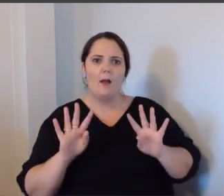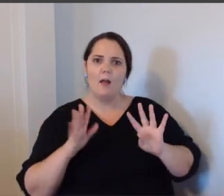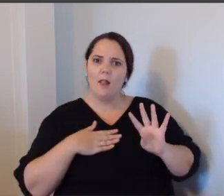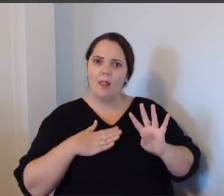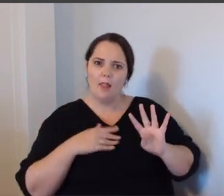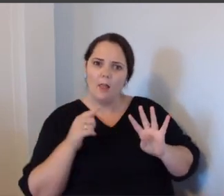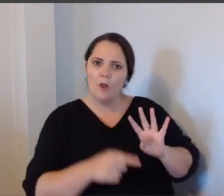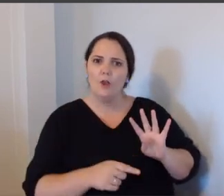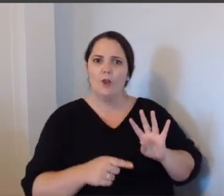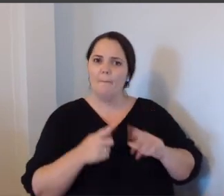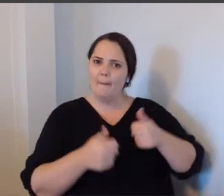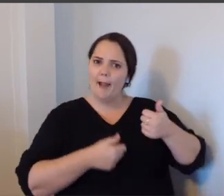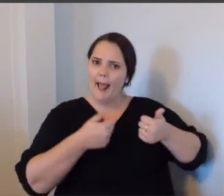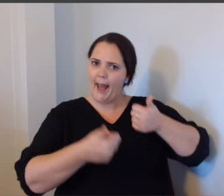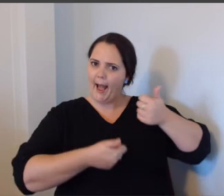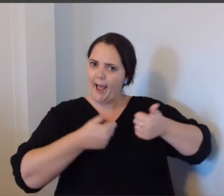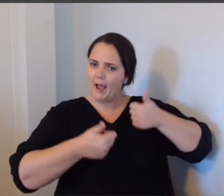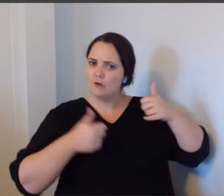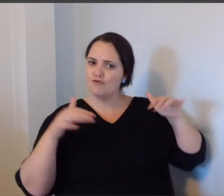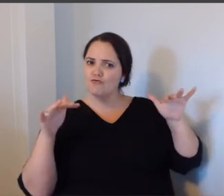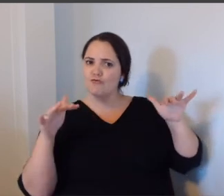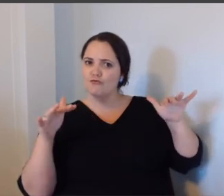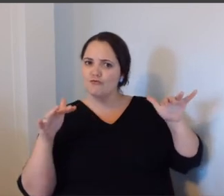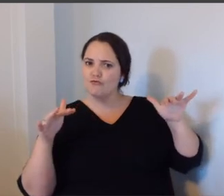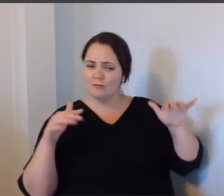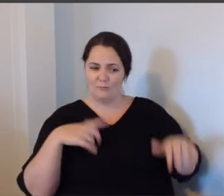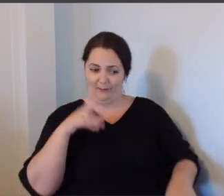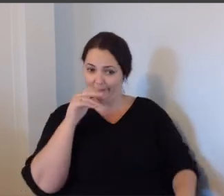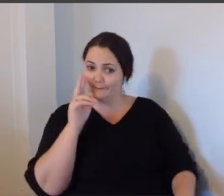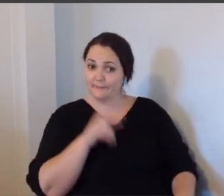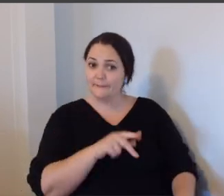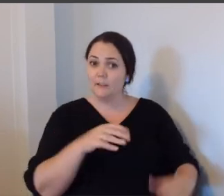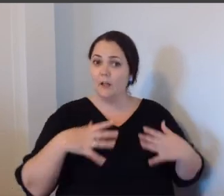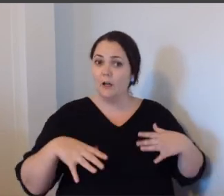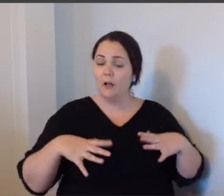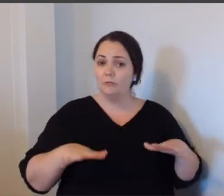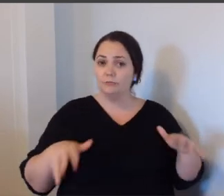The richness of her clothing projects a sense of wealth and luxury but it also demonstrates her